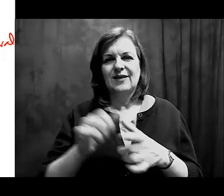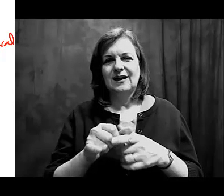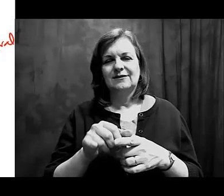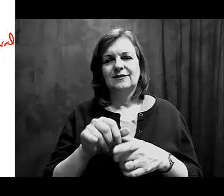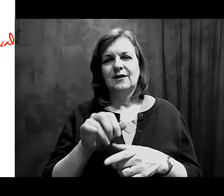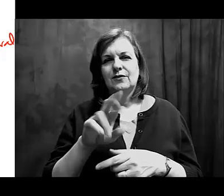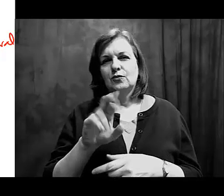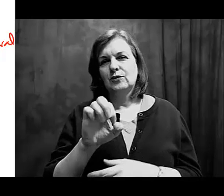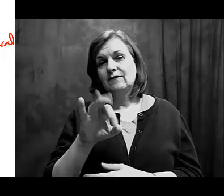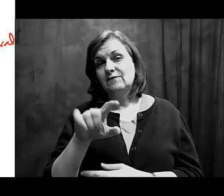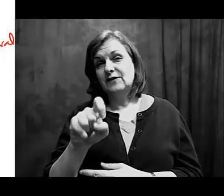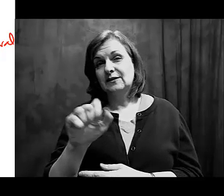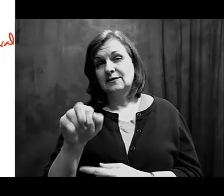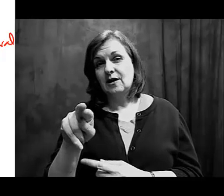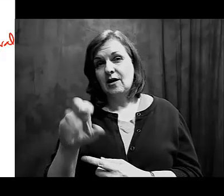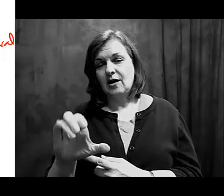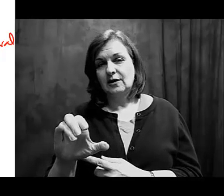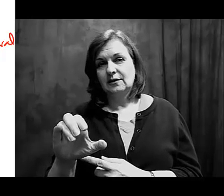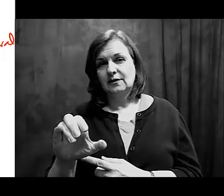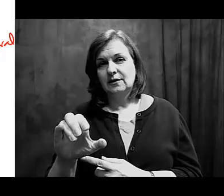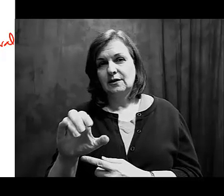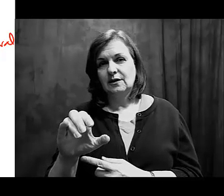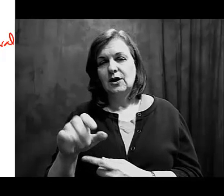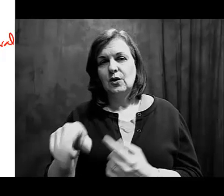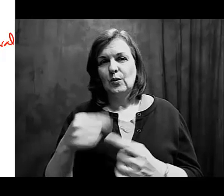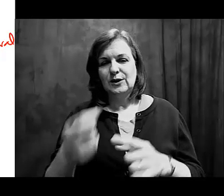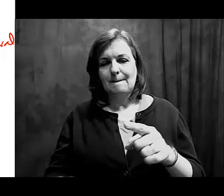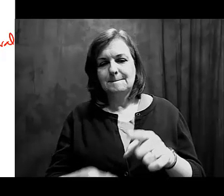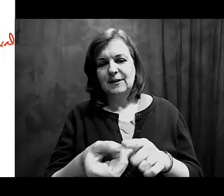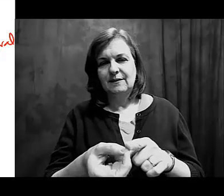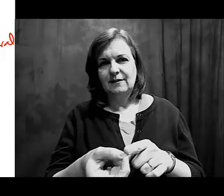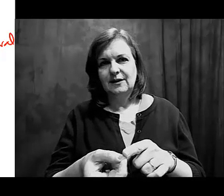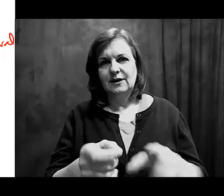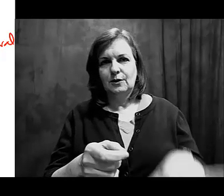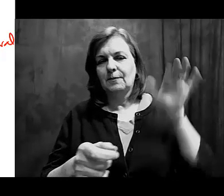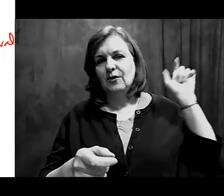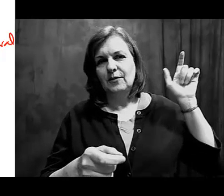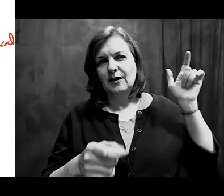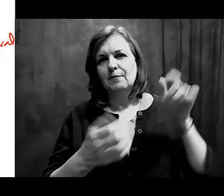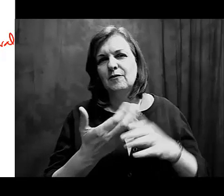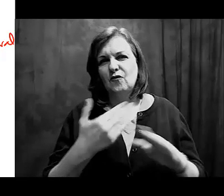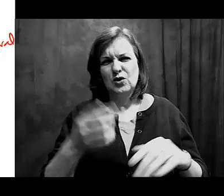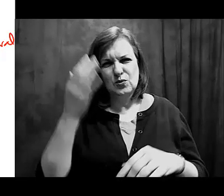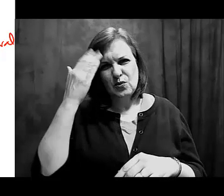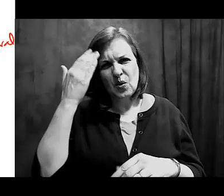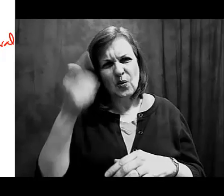You poked yourself with a pin - you have moved your finger before you even know you are hurt!